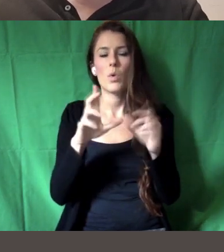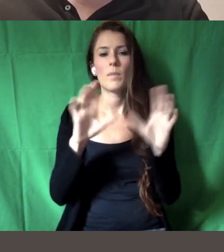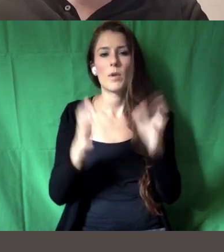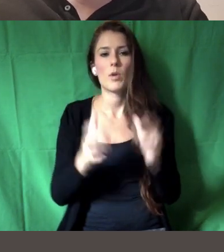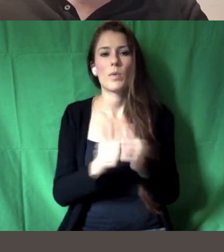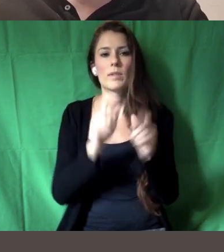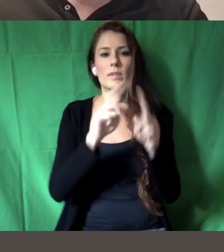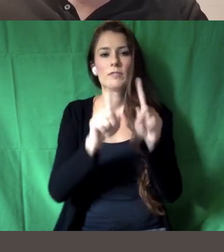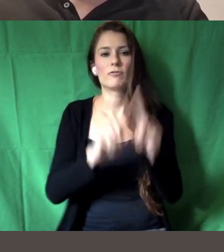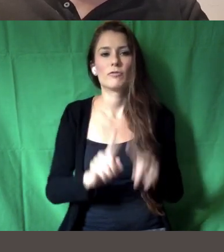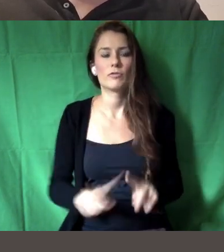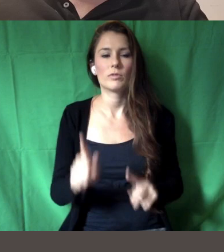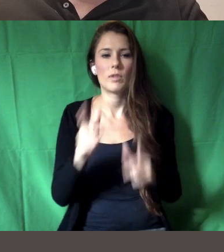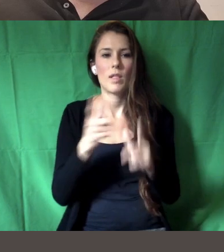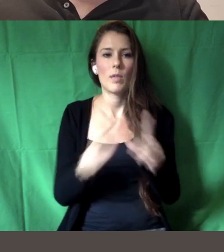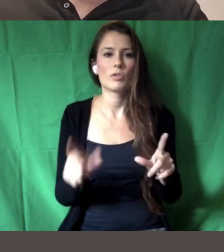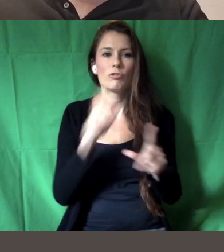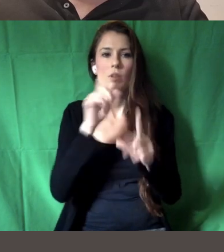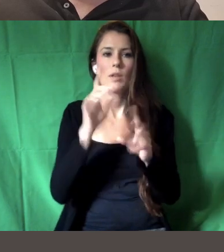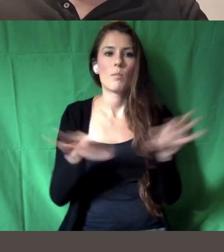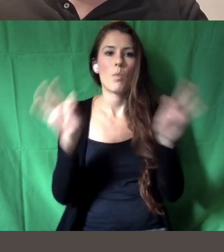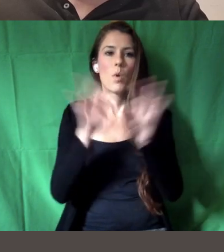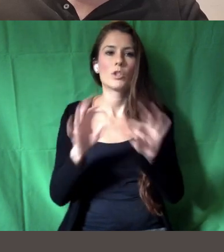different languages. It's very important to use official